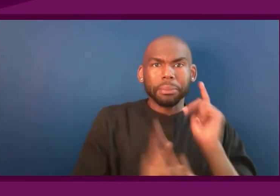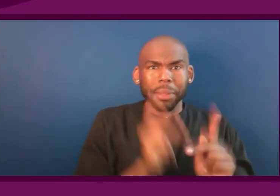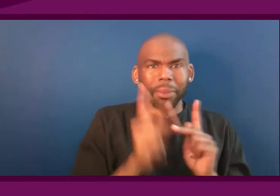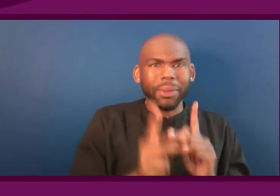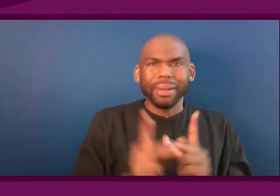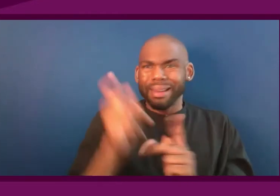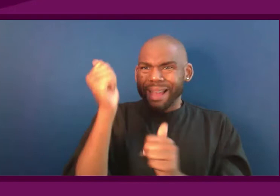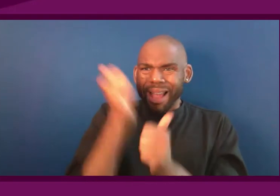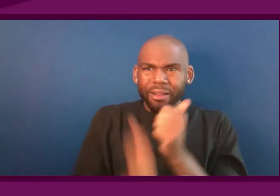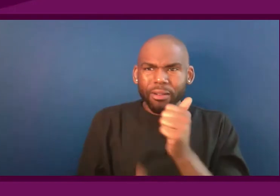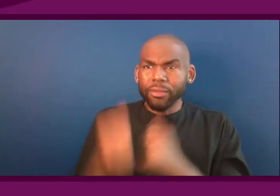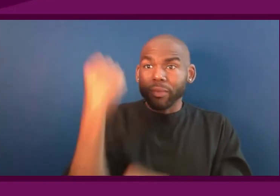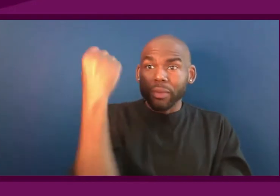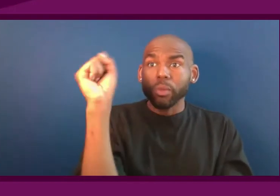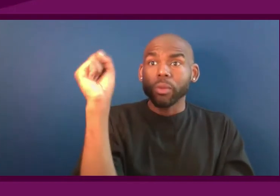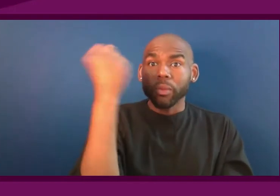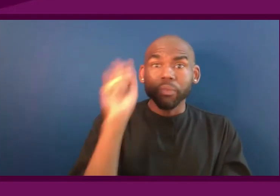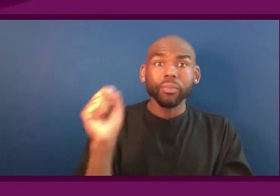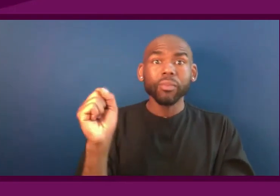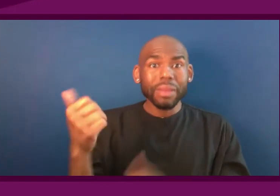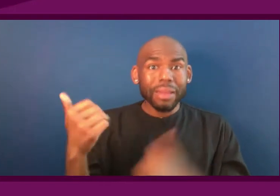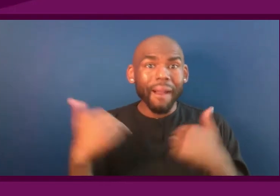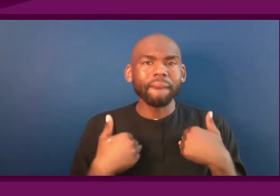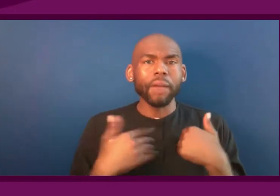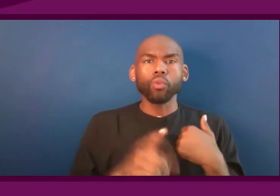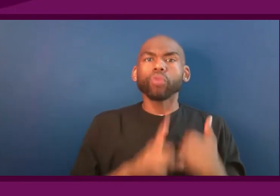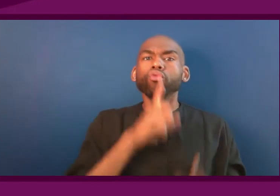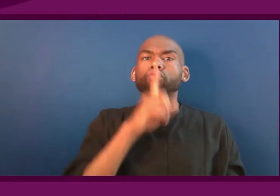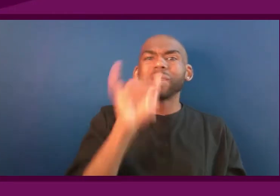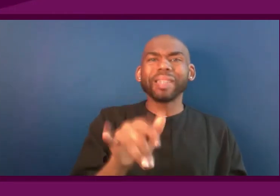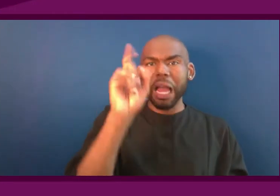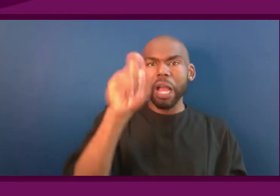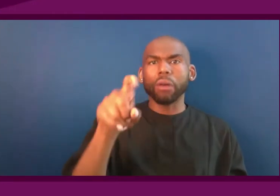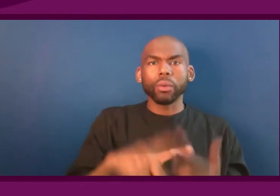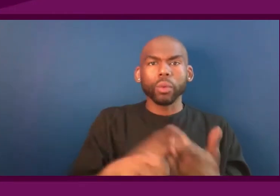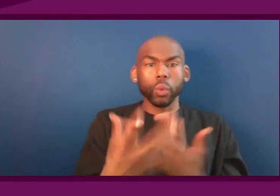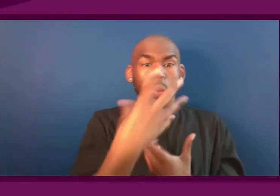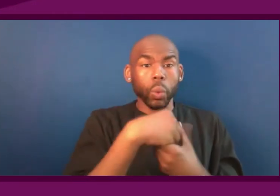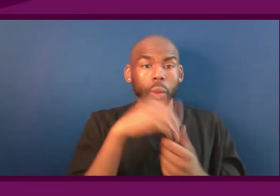Yes. And I'll make one comment and I'm probably not going to get some my numbers